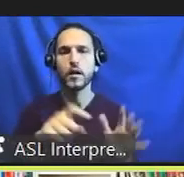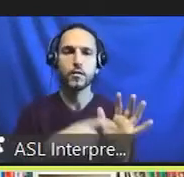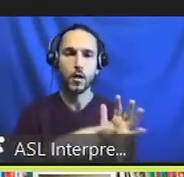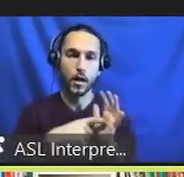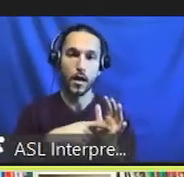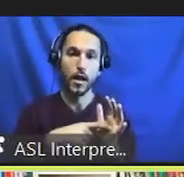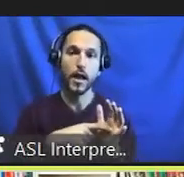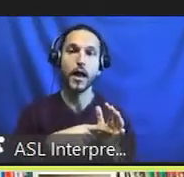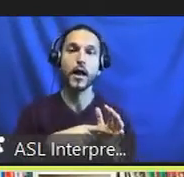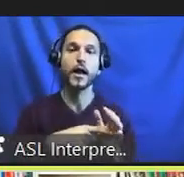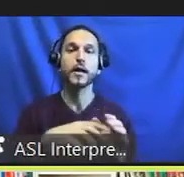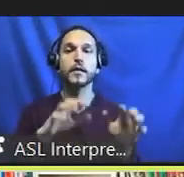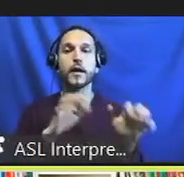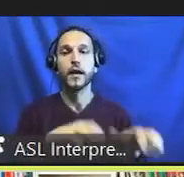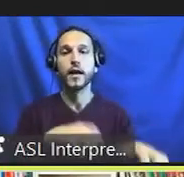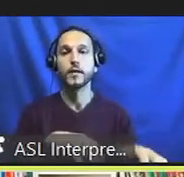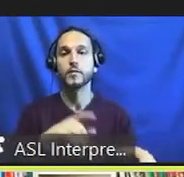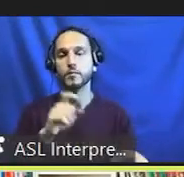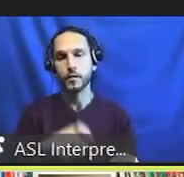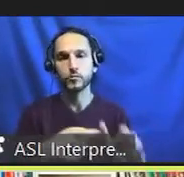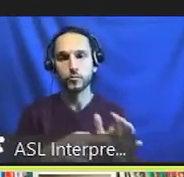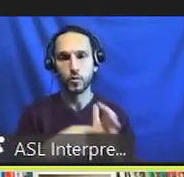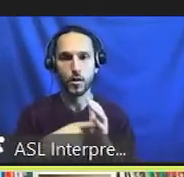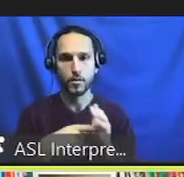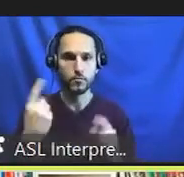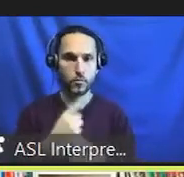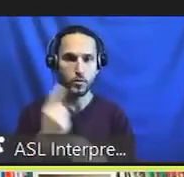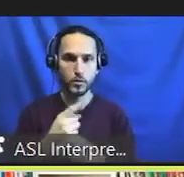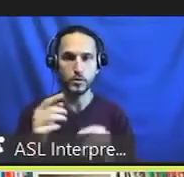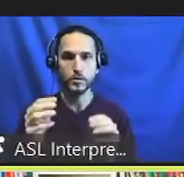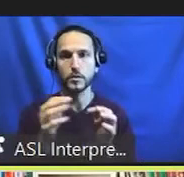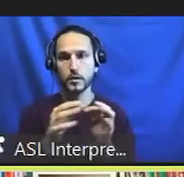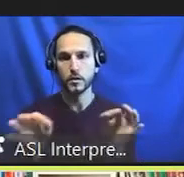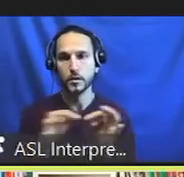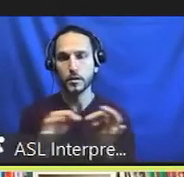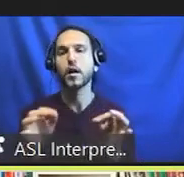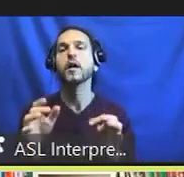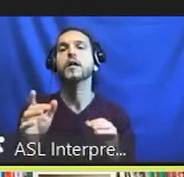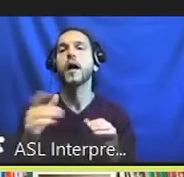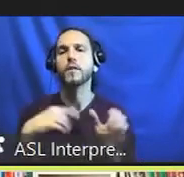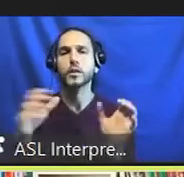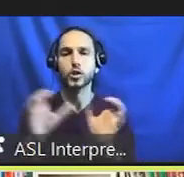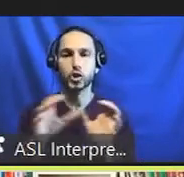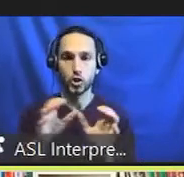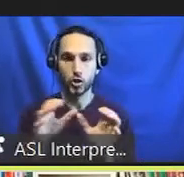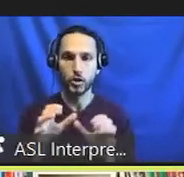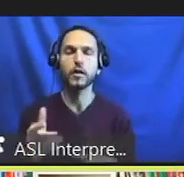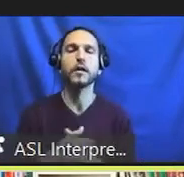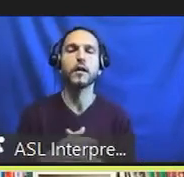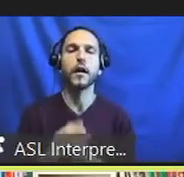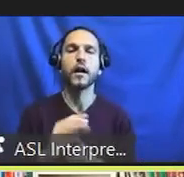that they have the appropriate certifications. The second is by applying the proper internal vetting